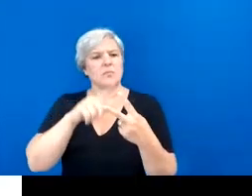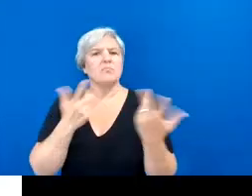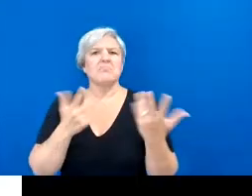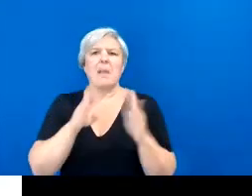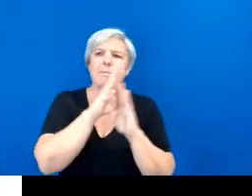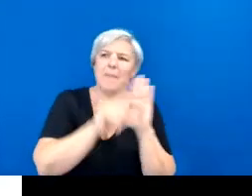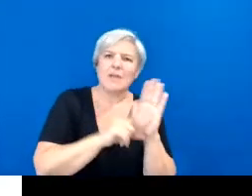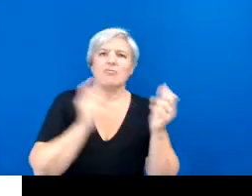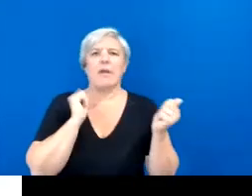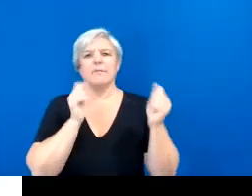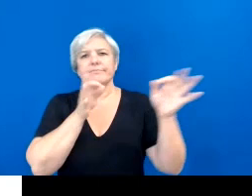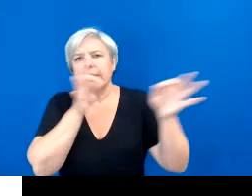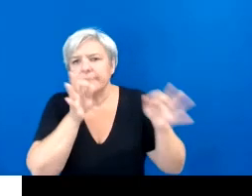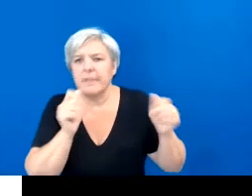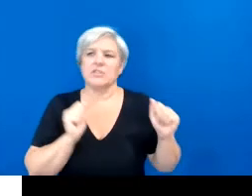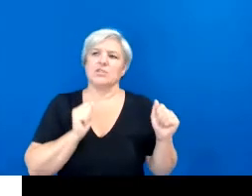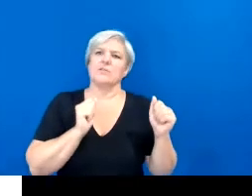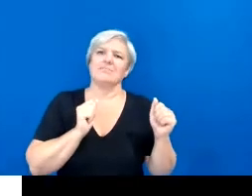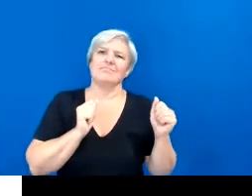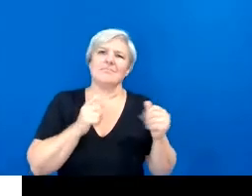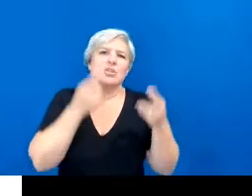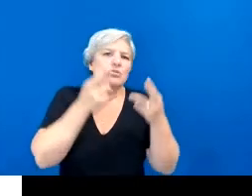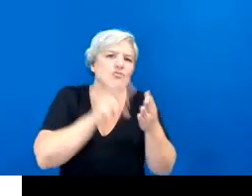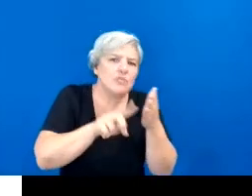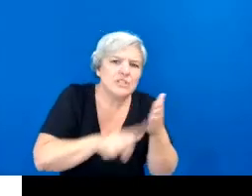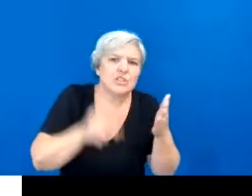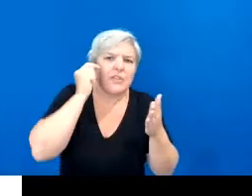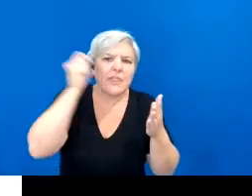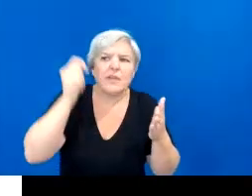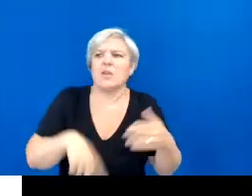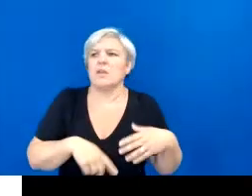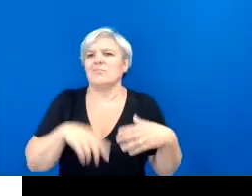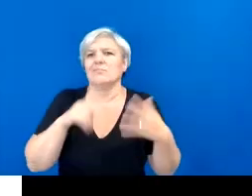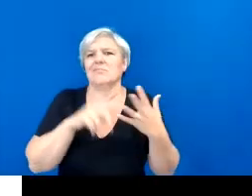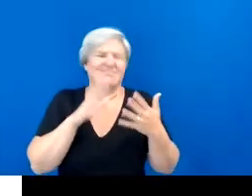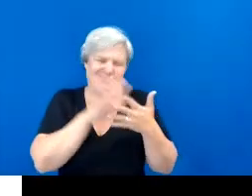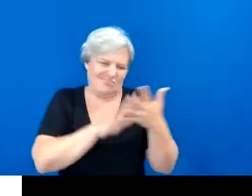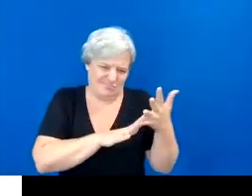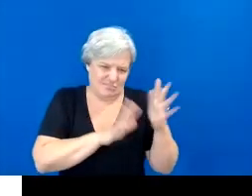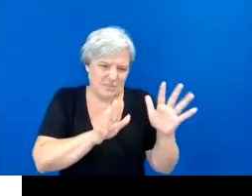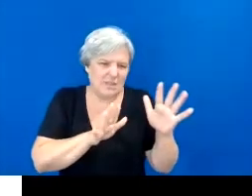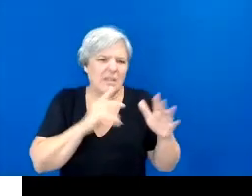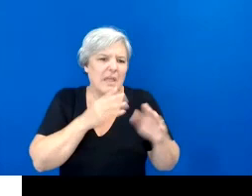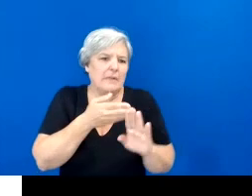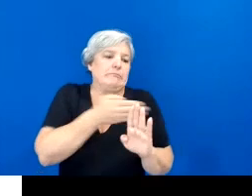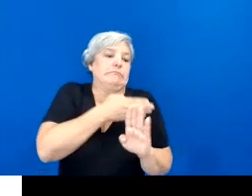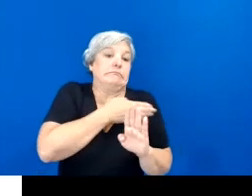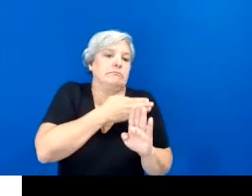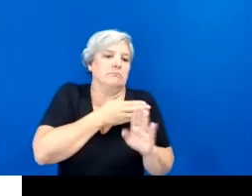explanation of IDEA, research theory, etc. It's kind of like the preamble